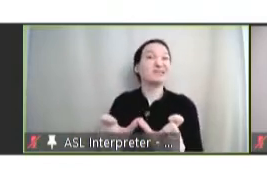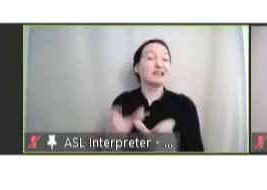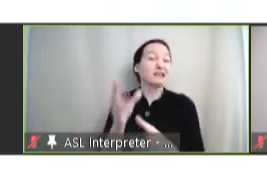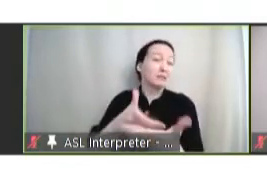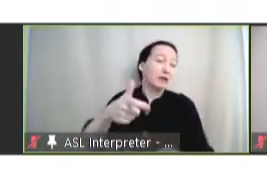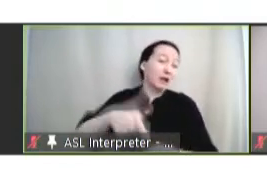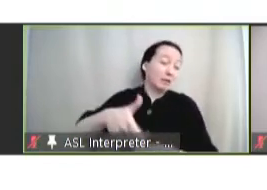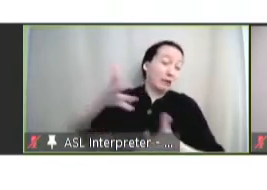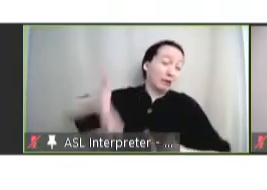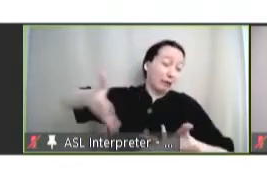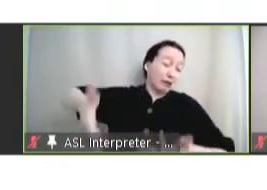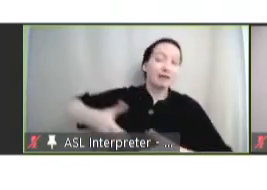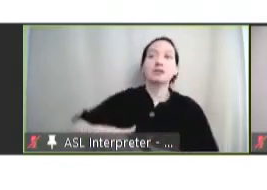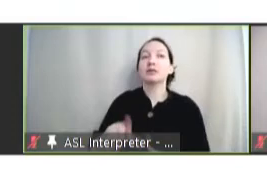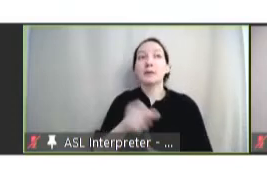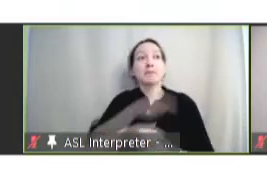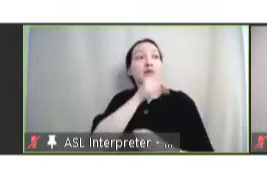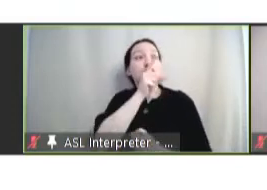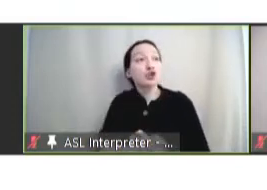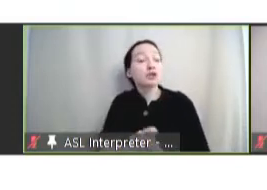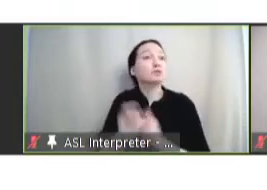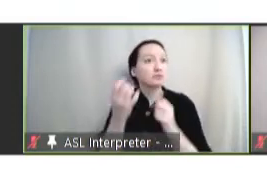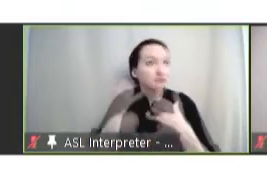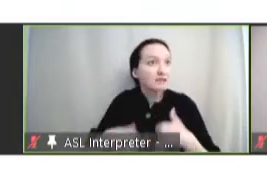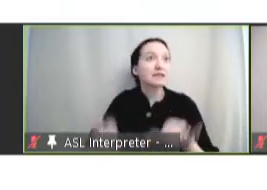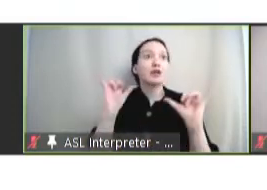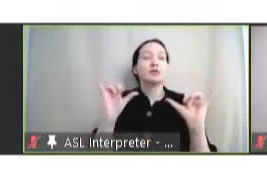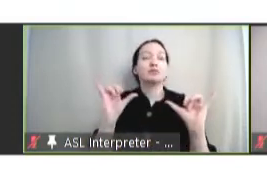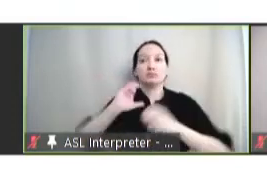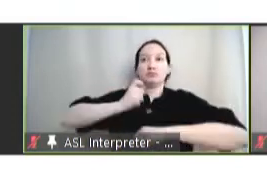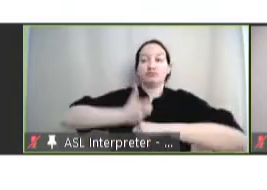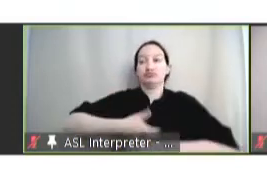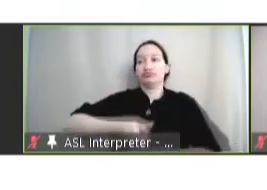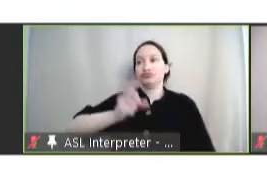And so, we need to make sure that we are still putting in place the right kind of workplace